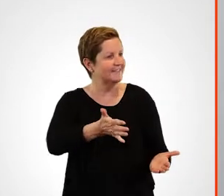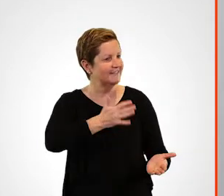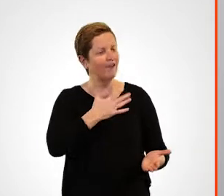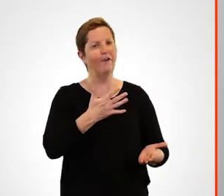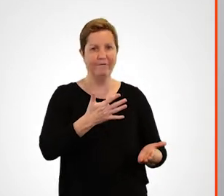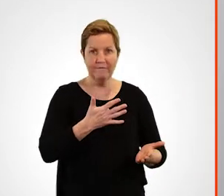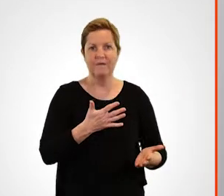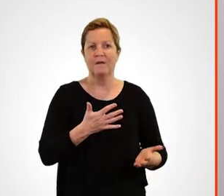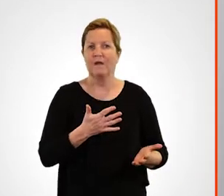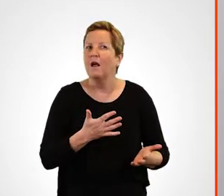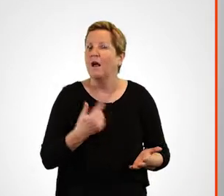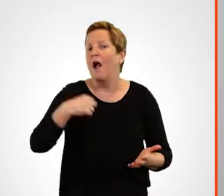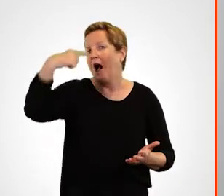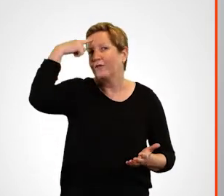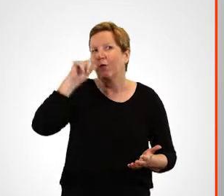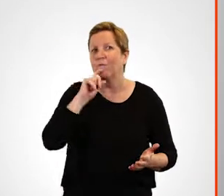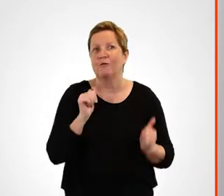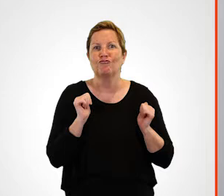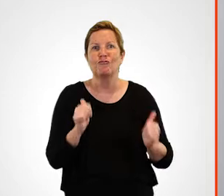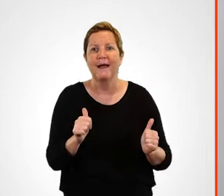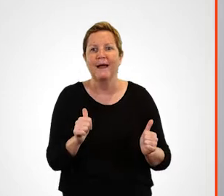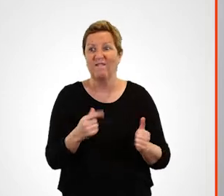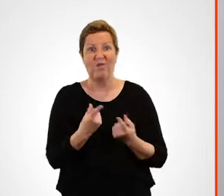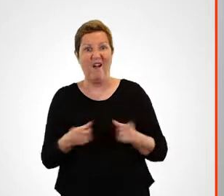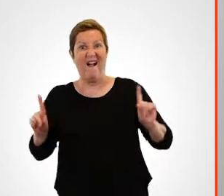I actually think that it would be great to make these books ourselves,